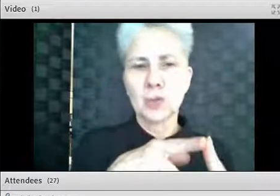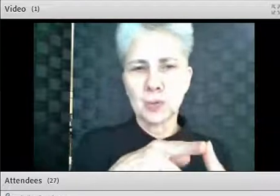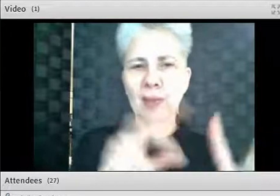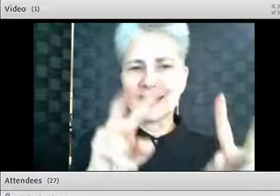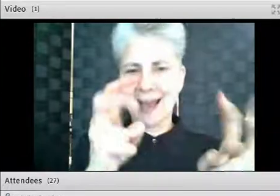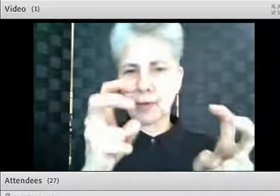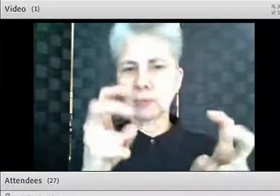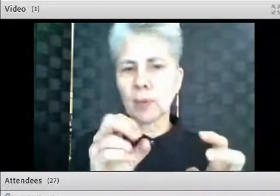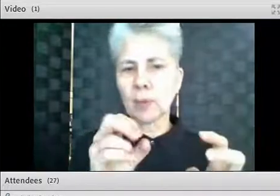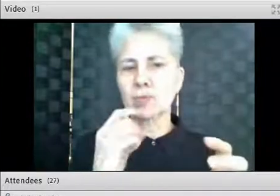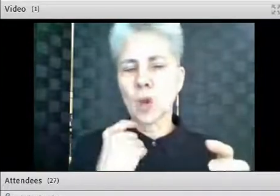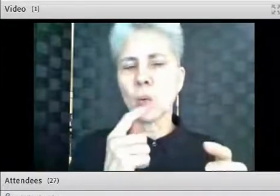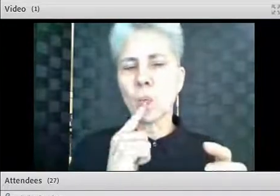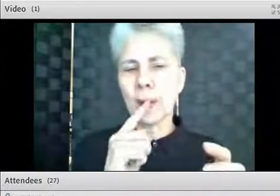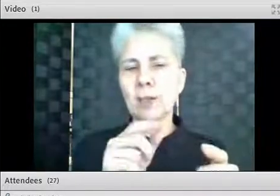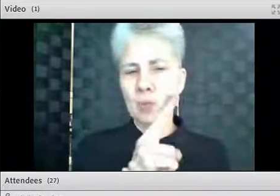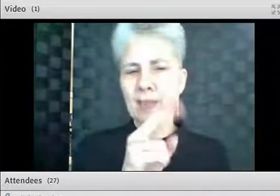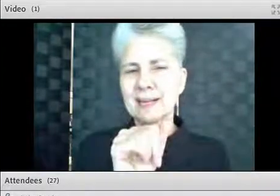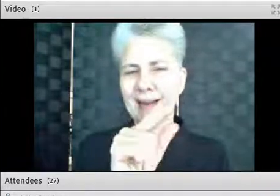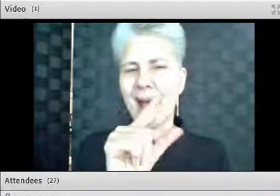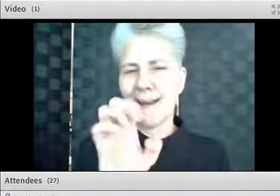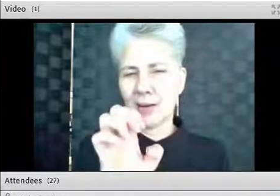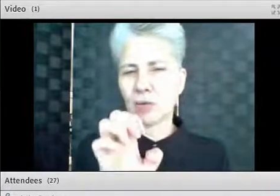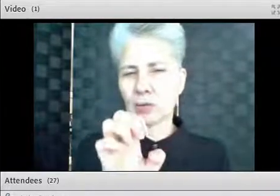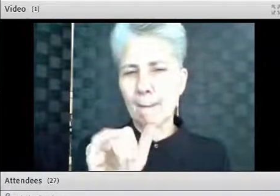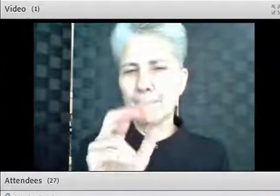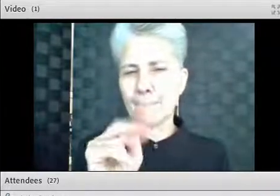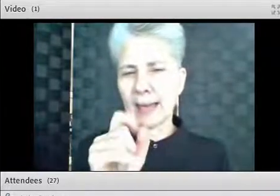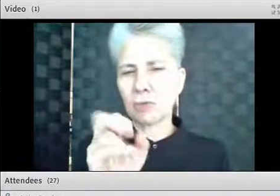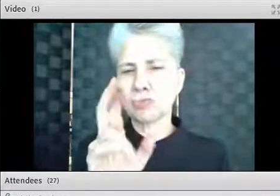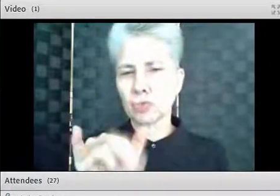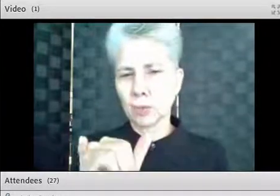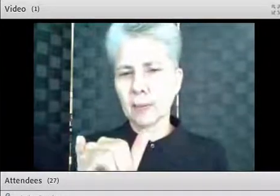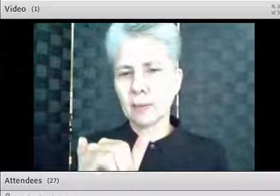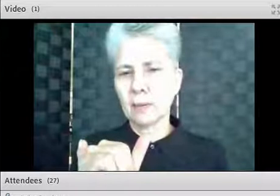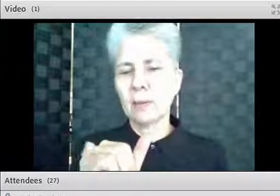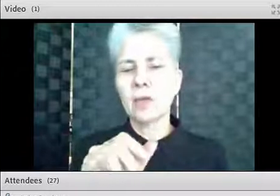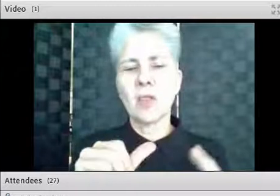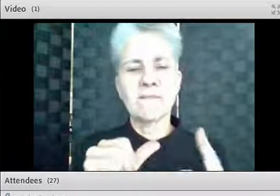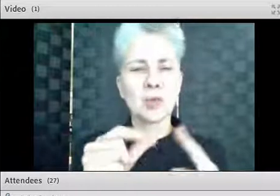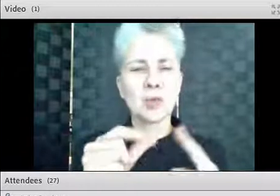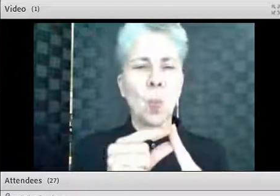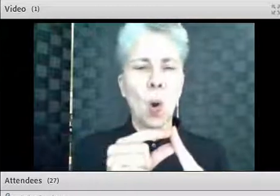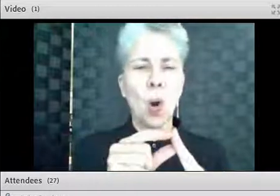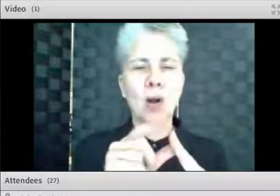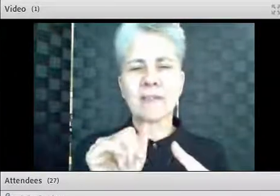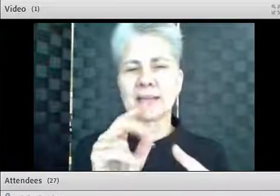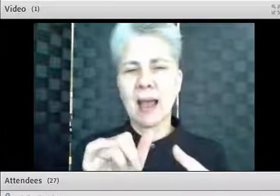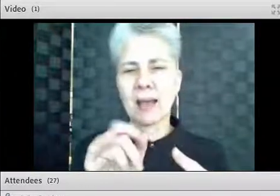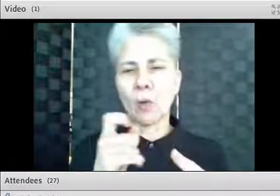So we default to title main entry. So we just Cutter the first word of a title, typically. Okay? Sorry, my examples are kind of cut off here,